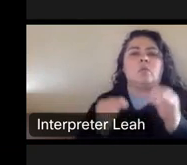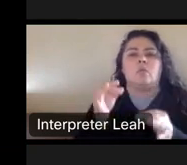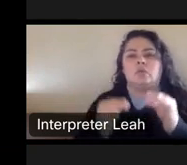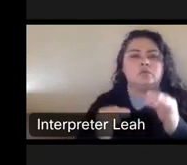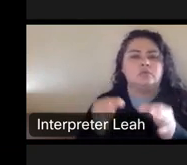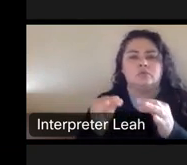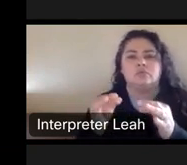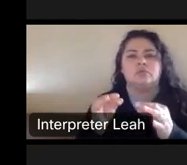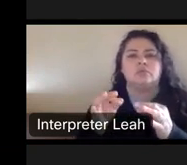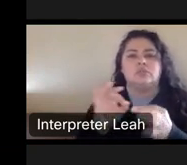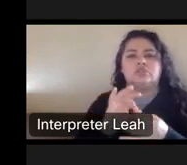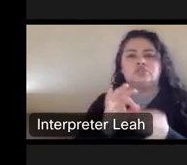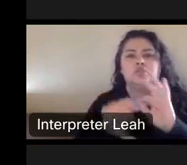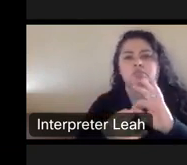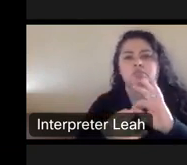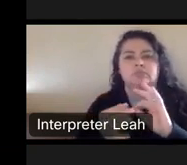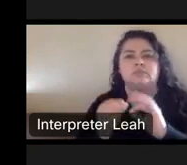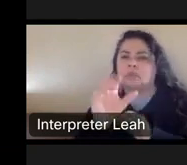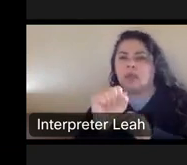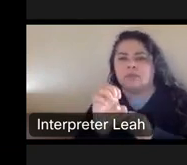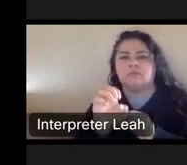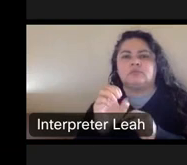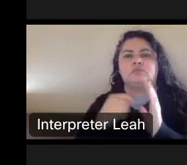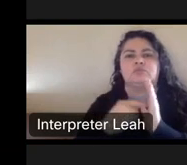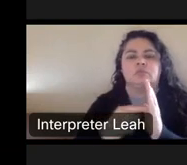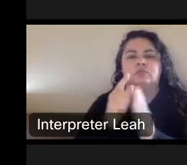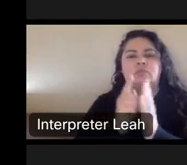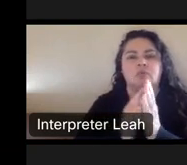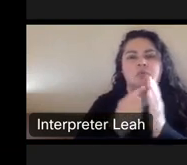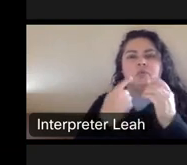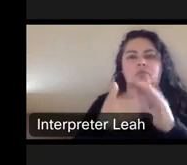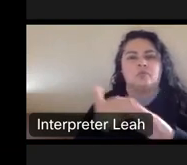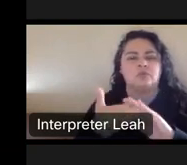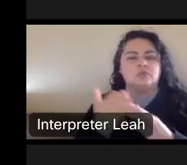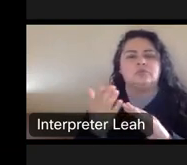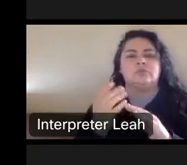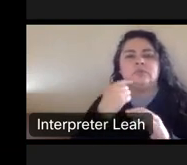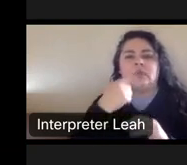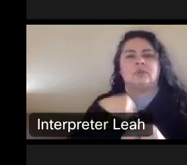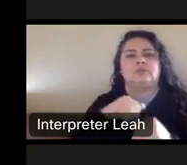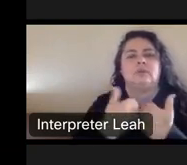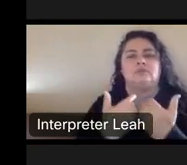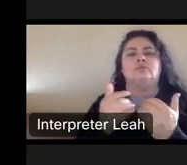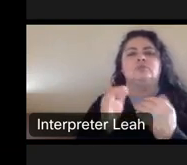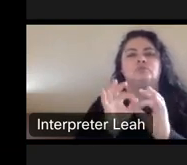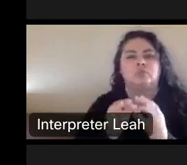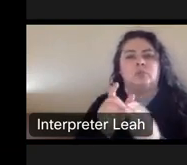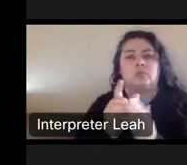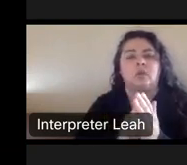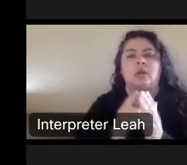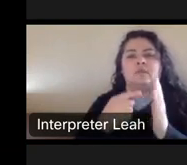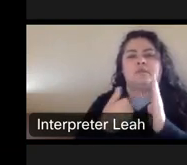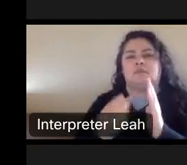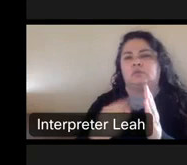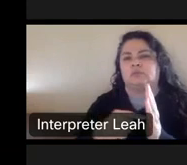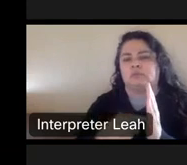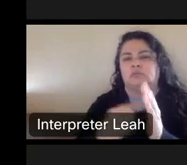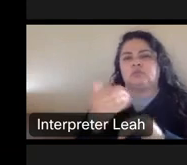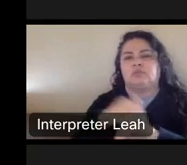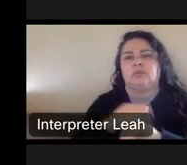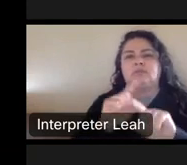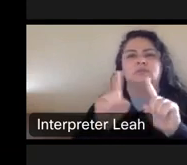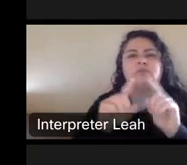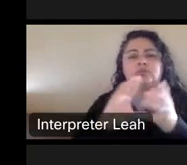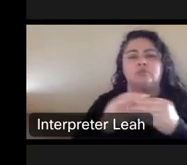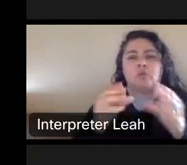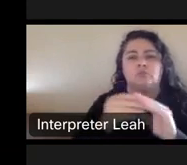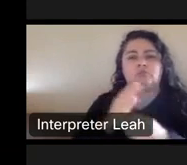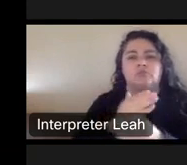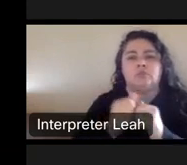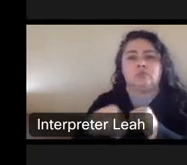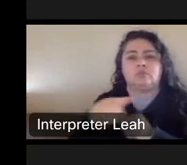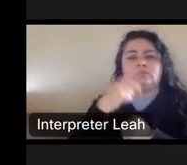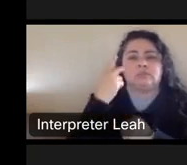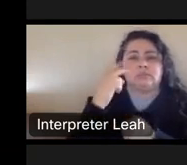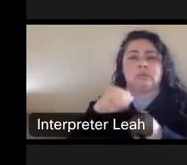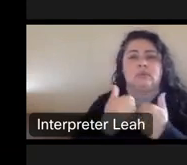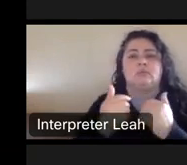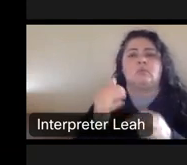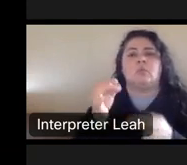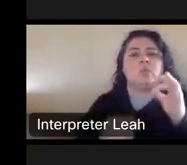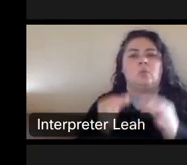Cases and show how the law works, or they tell us how we should interpret the law. So I have a couple of examples tonight different stories to share with you. So you can see how the courts have figured out. What actually means.